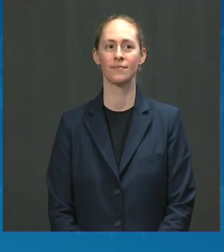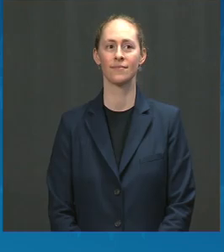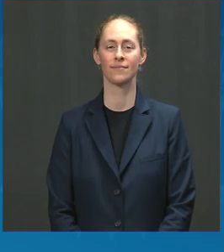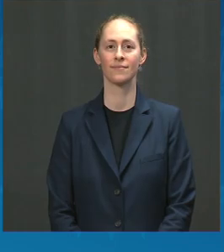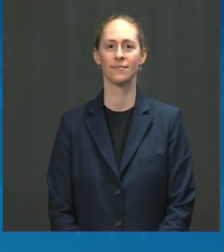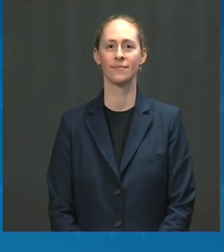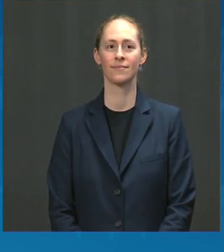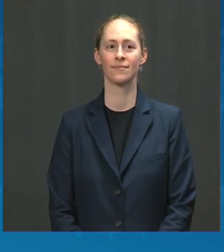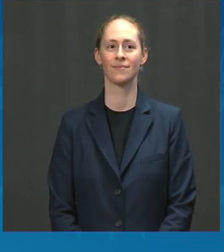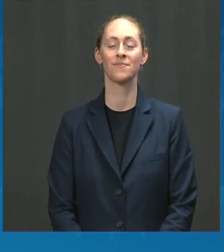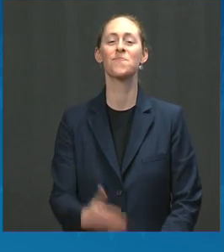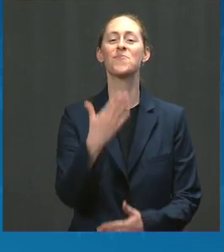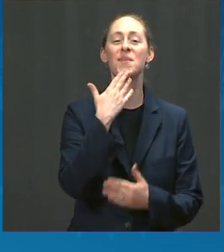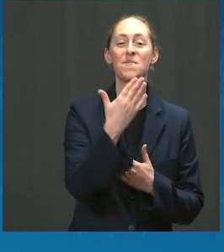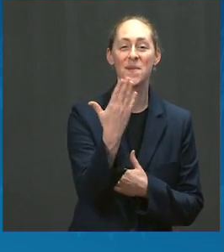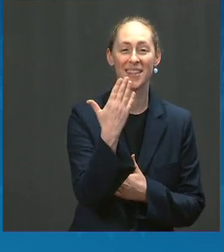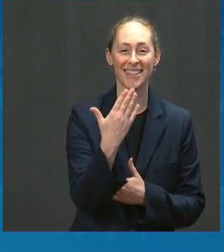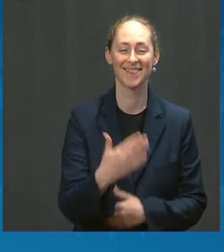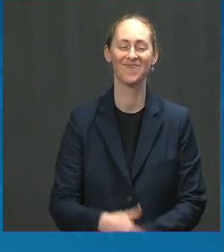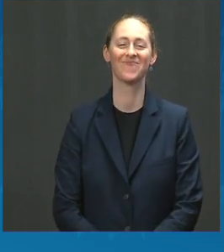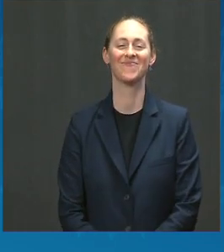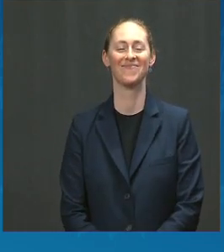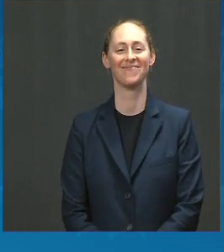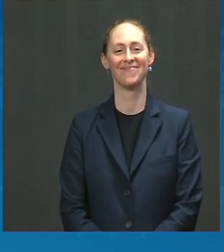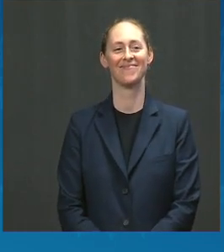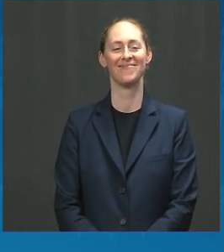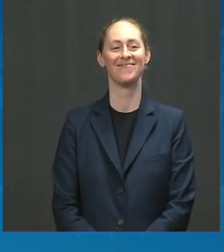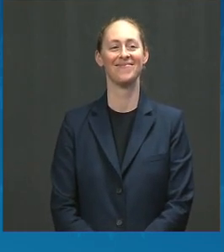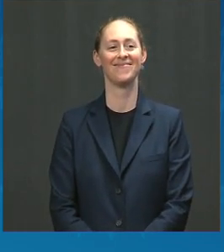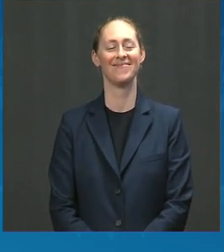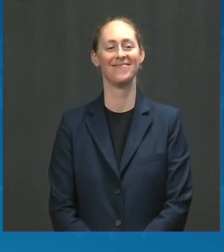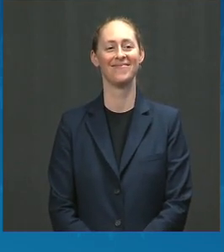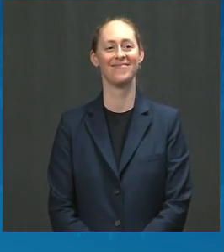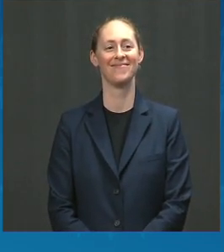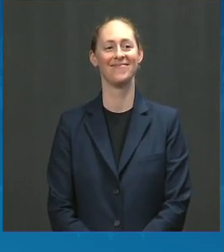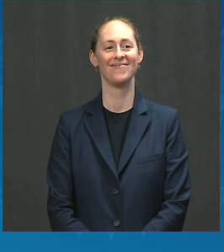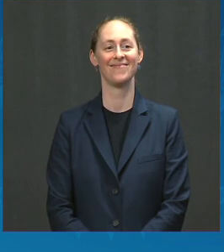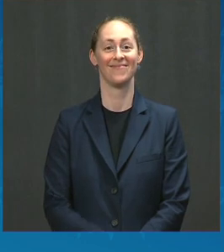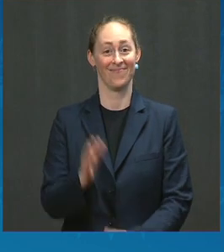Mrs. Hatcher: Good morning. I am so pleased to be here with you today.